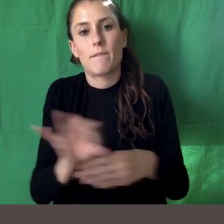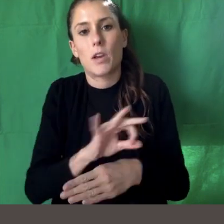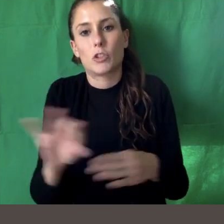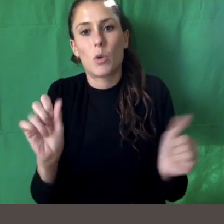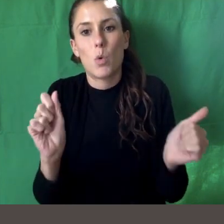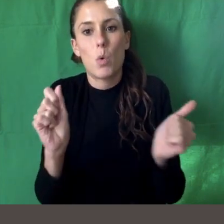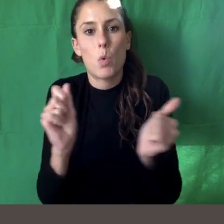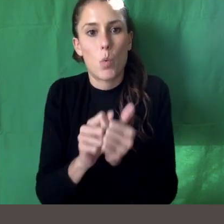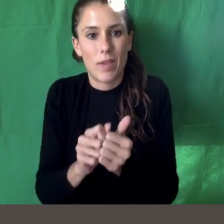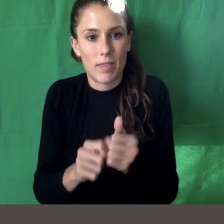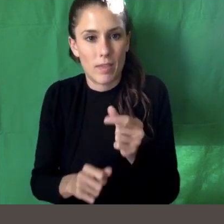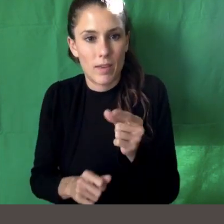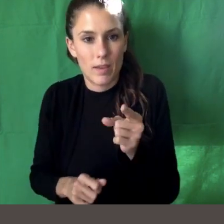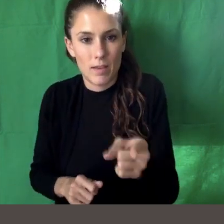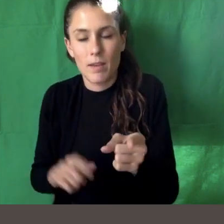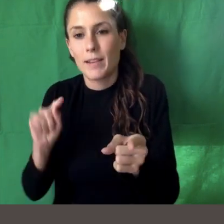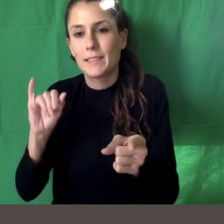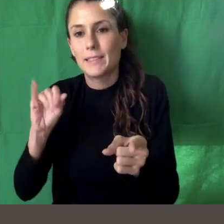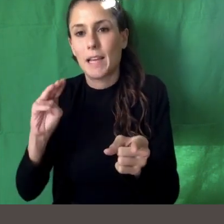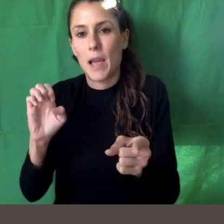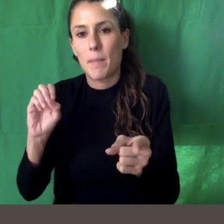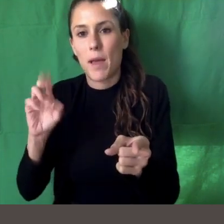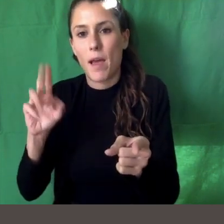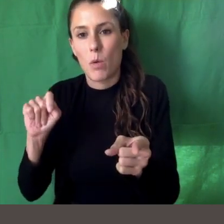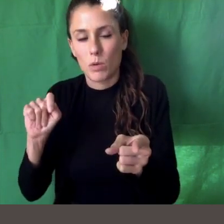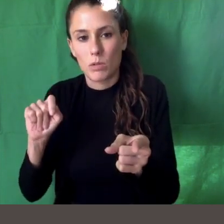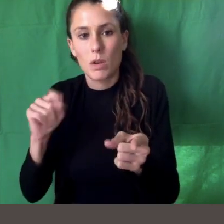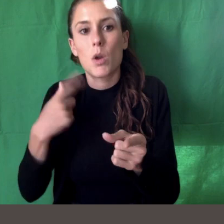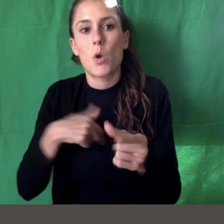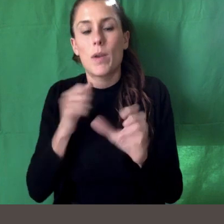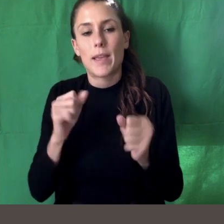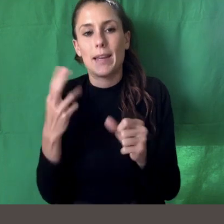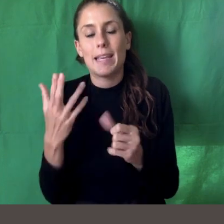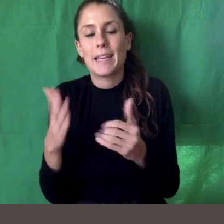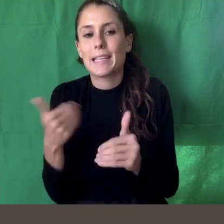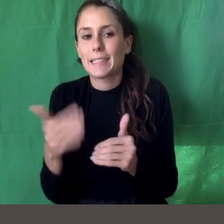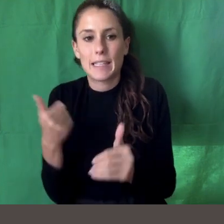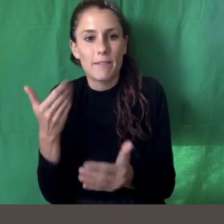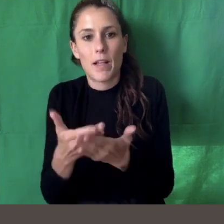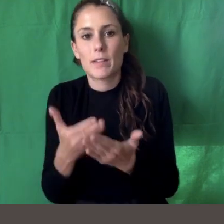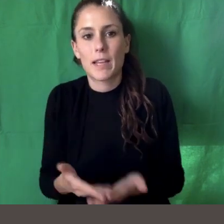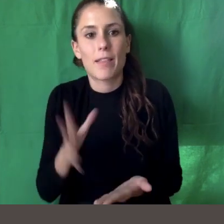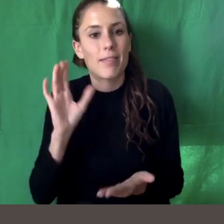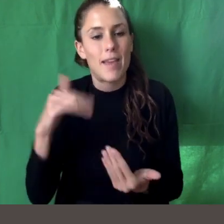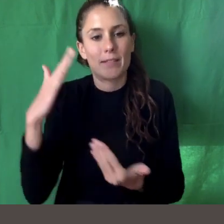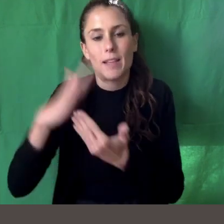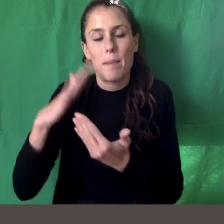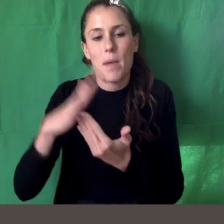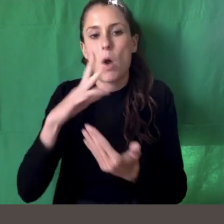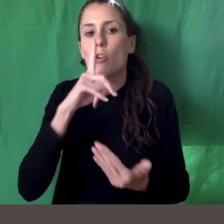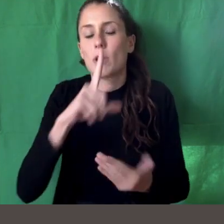which is this function with timeout and we can easily validate that the timeout is a positive